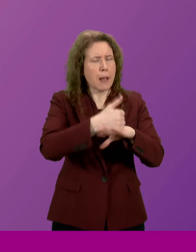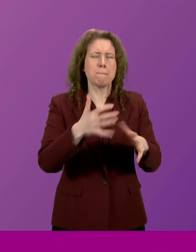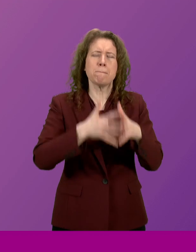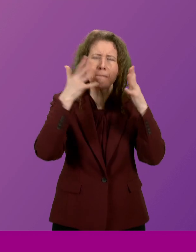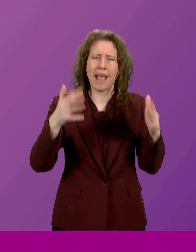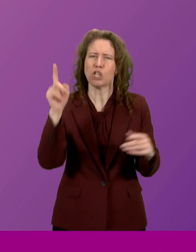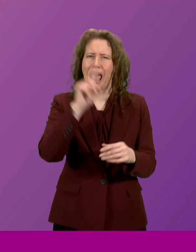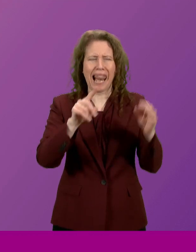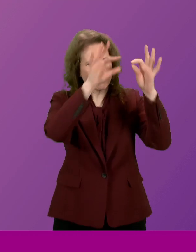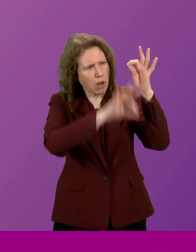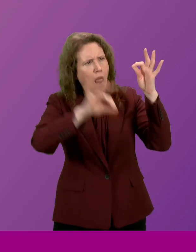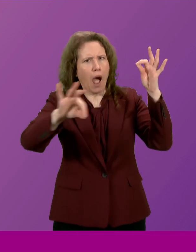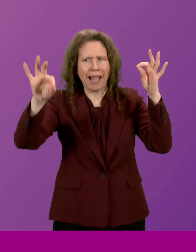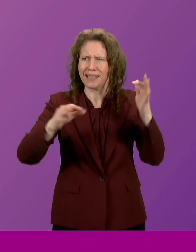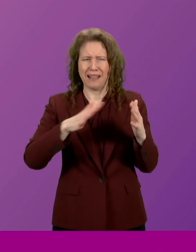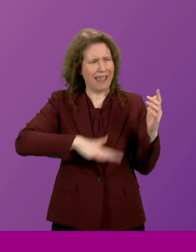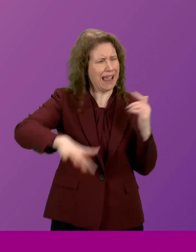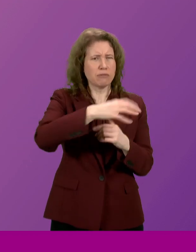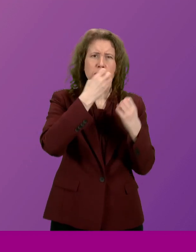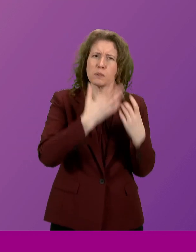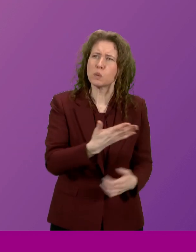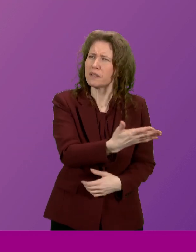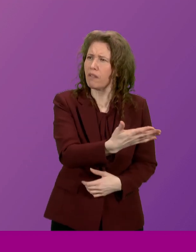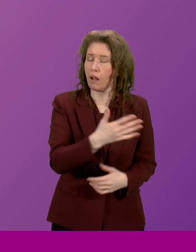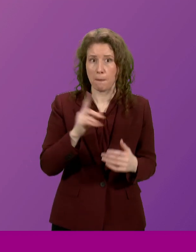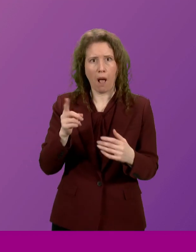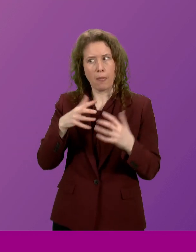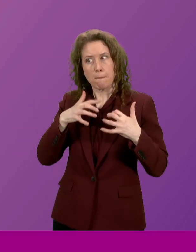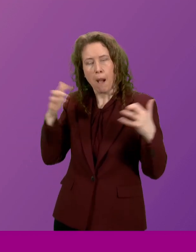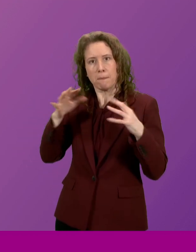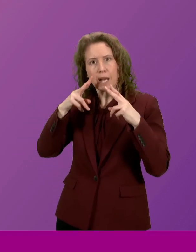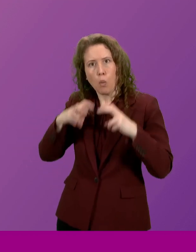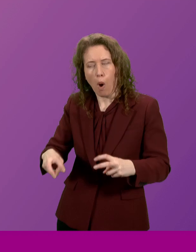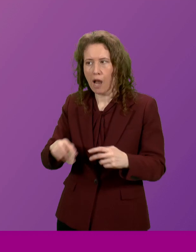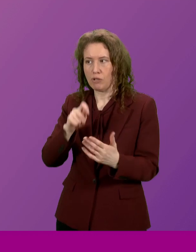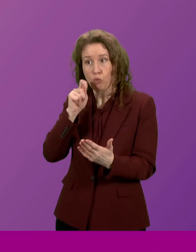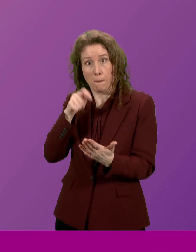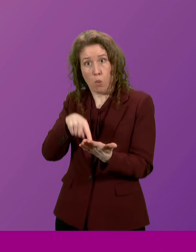through an area of outstanding beauty, despite the public inquiry reporter’s recommendation and